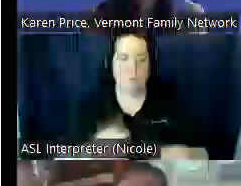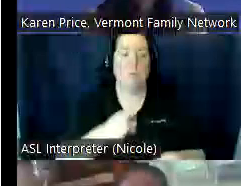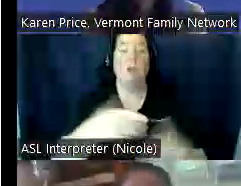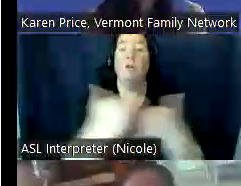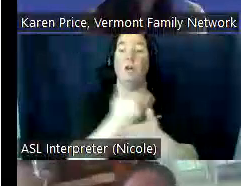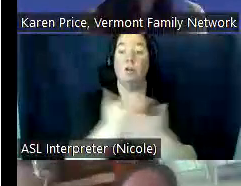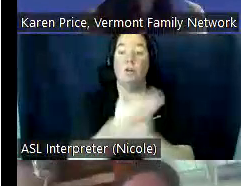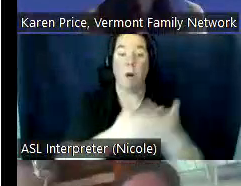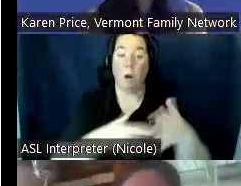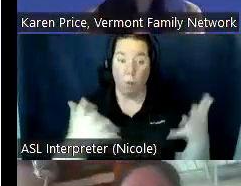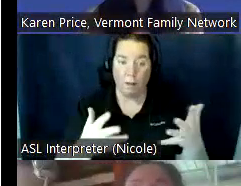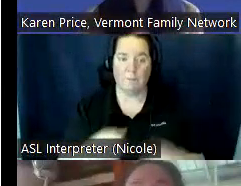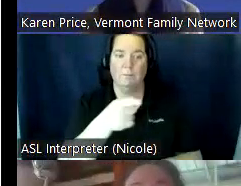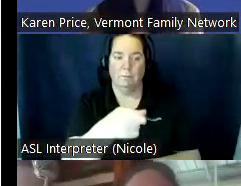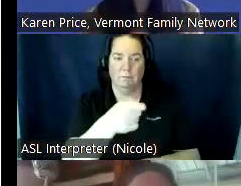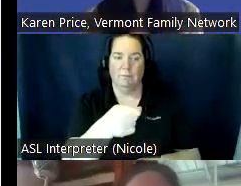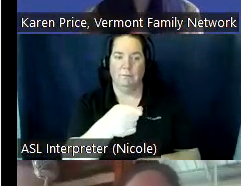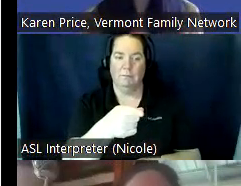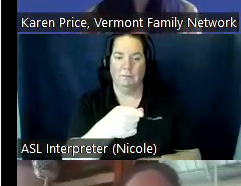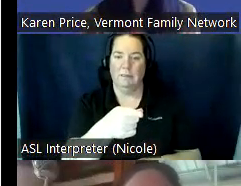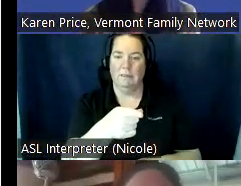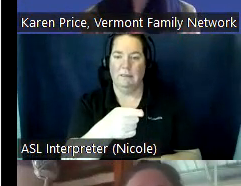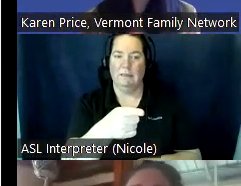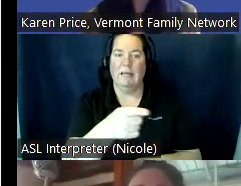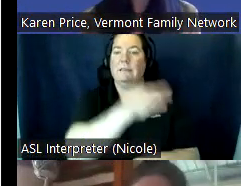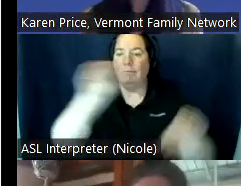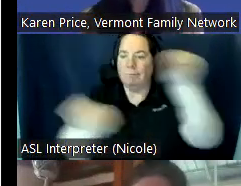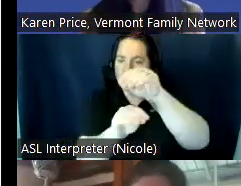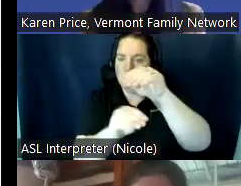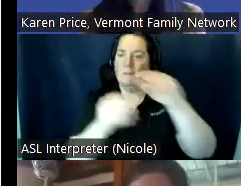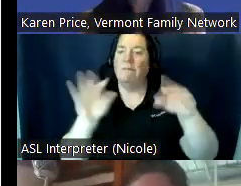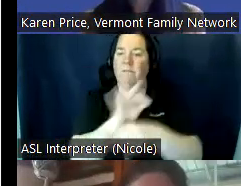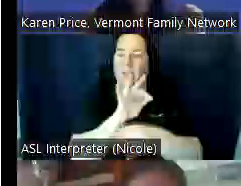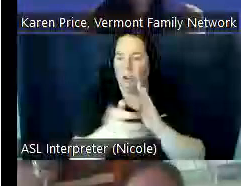is that this is now listed with Other Basic Skill Areas when considering adverse effects.